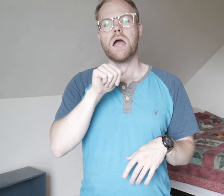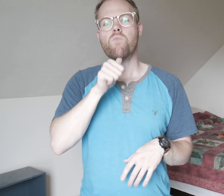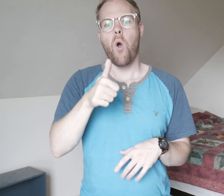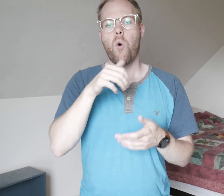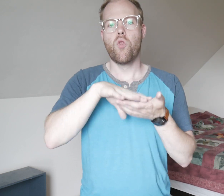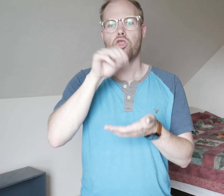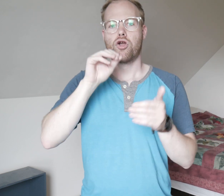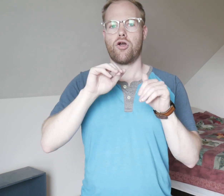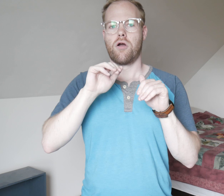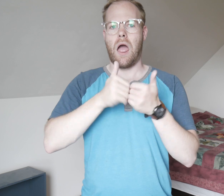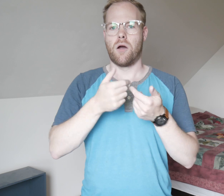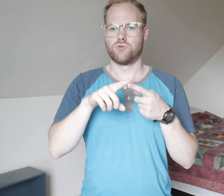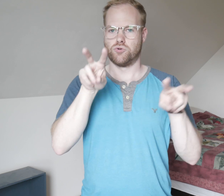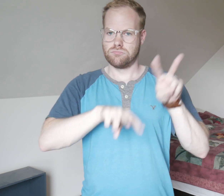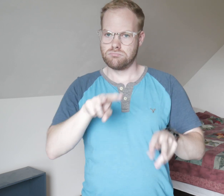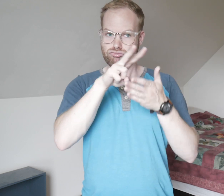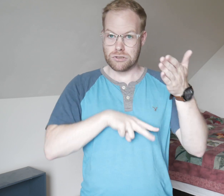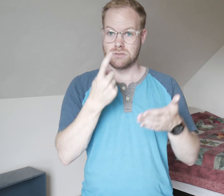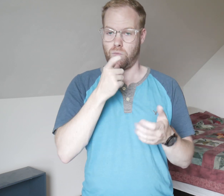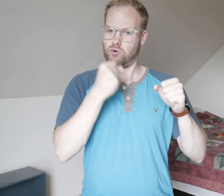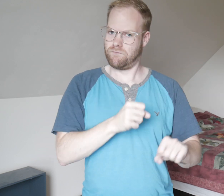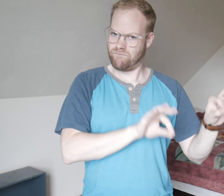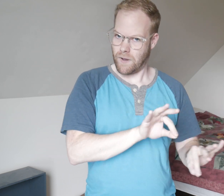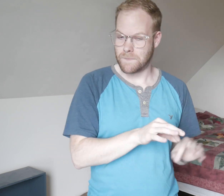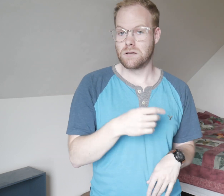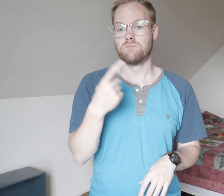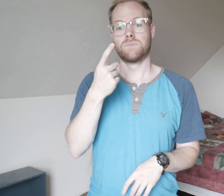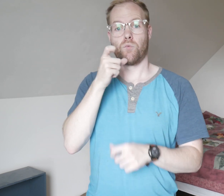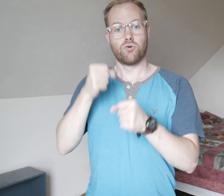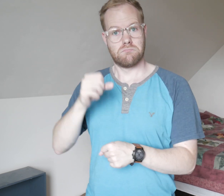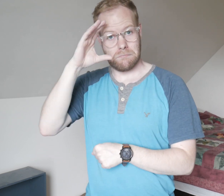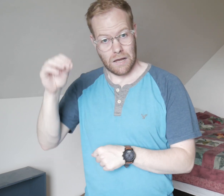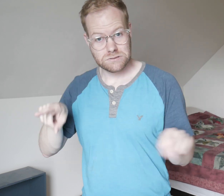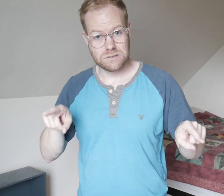It won’t learn how to read someone who’s very feminine or very masculine.